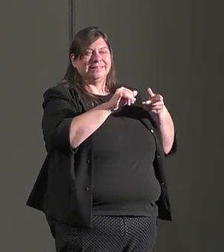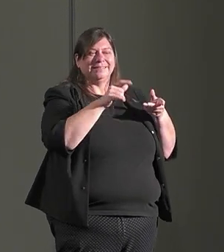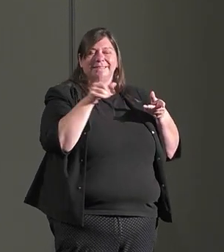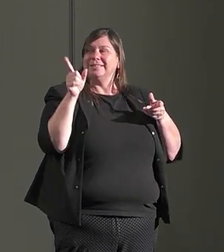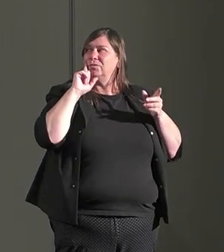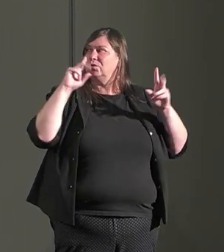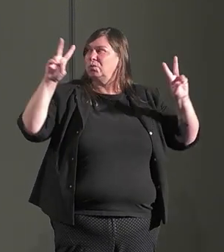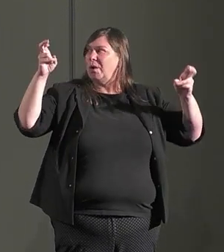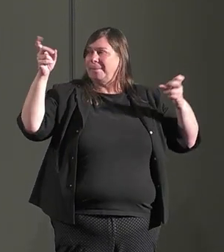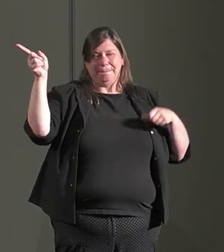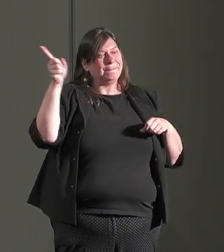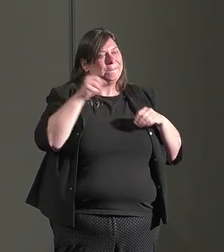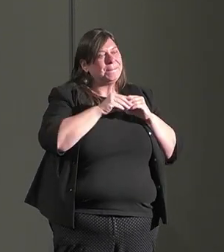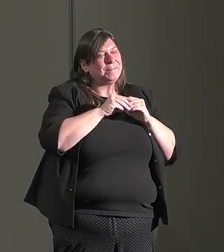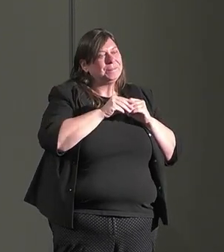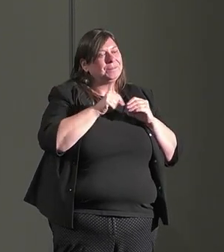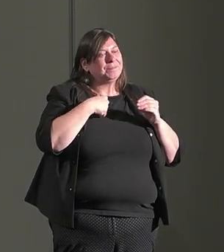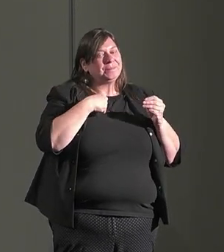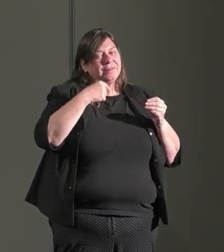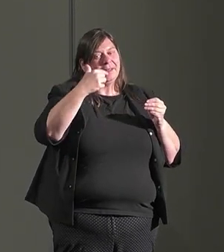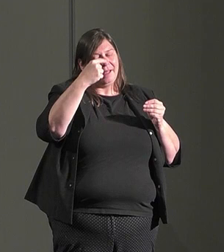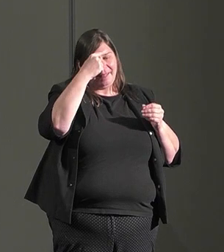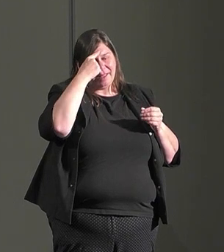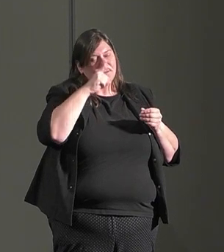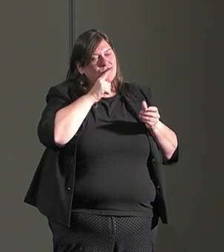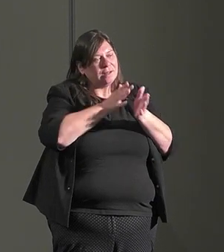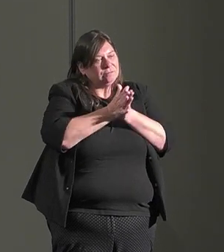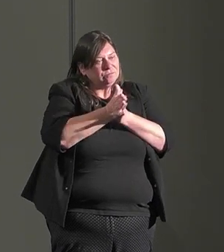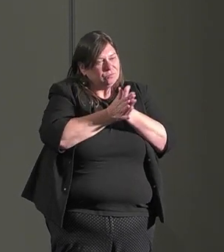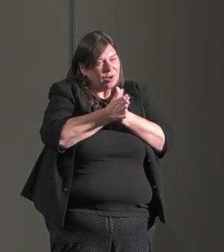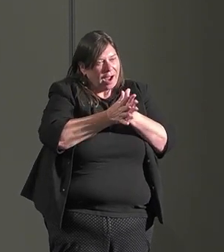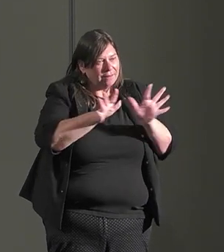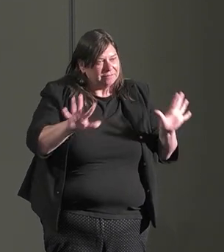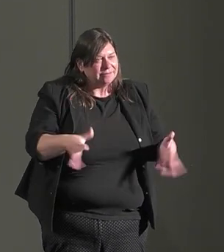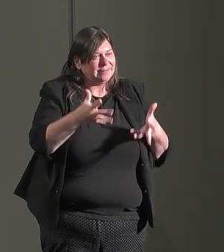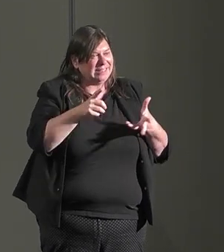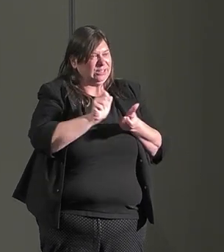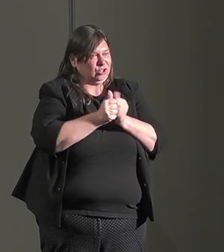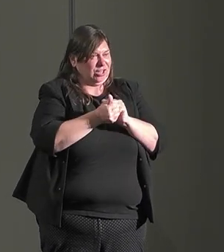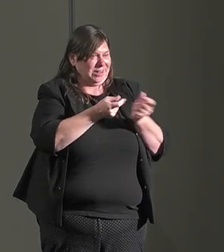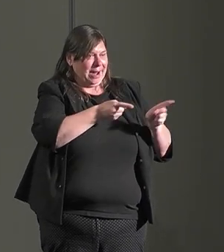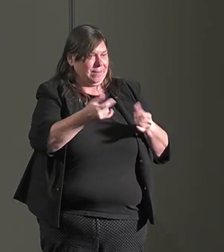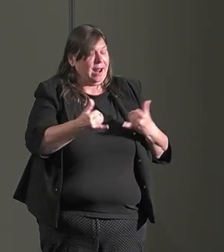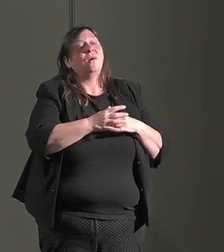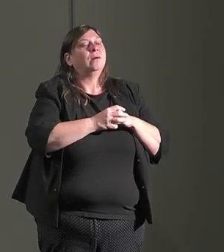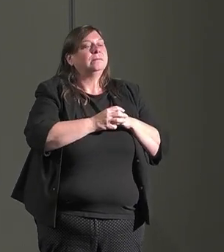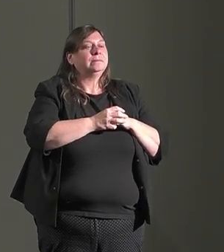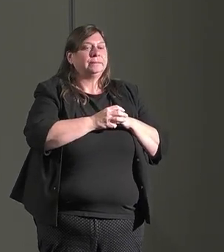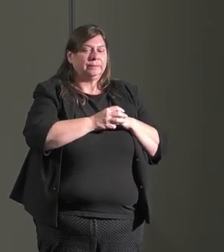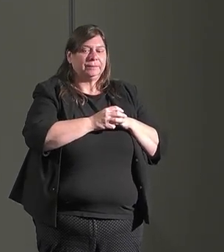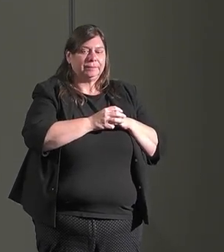the UK, that I think really drives a lot of change we see happening in the industry. That is,